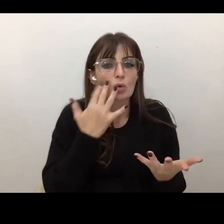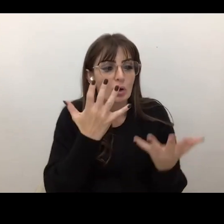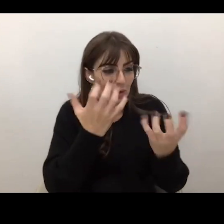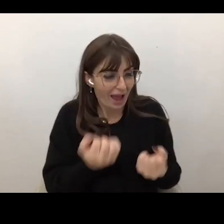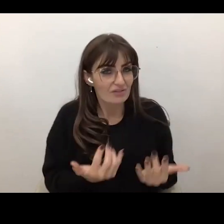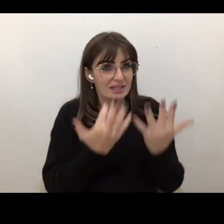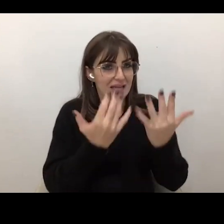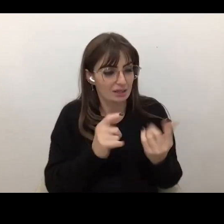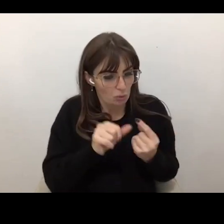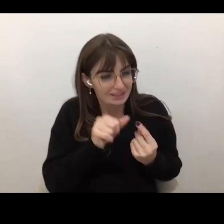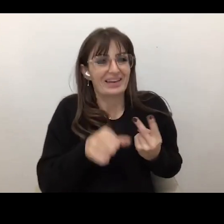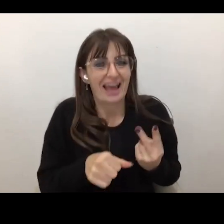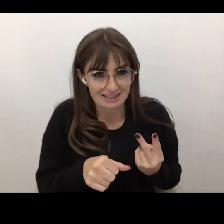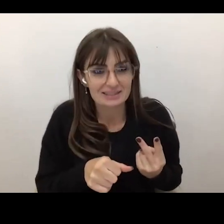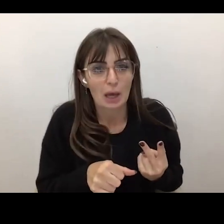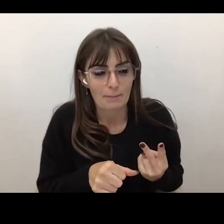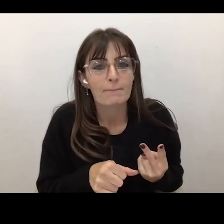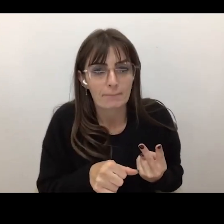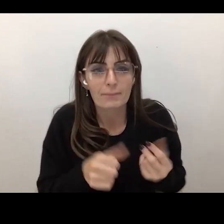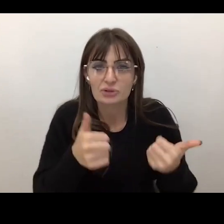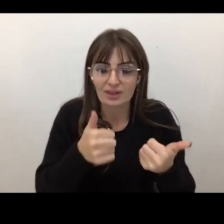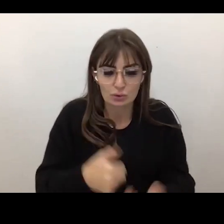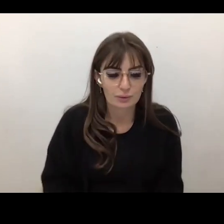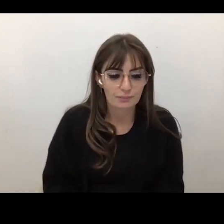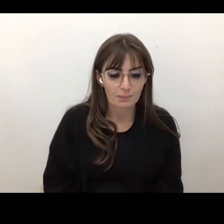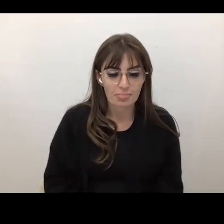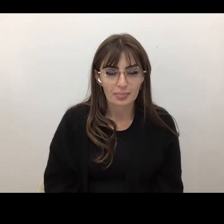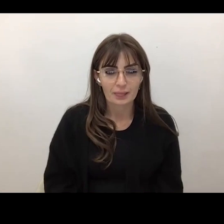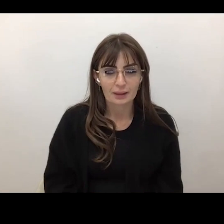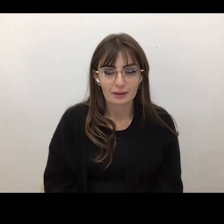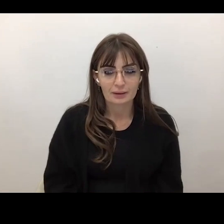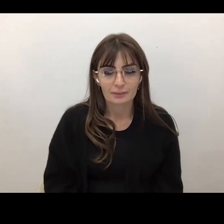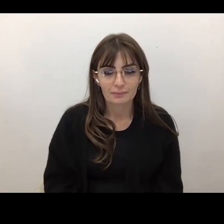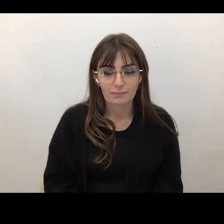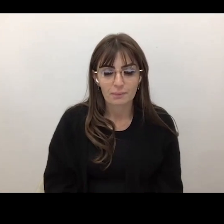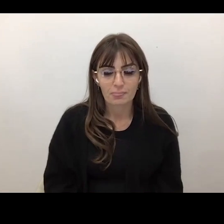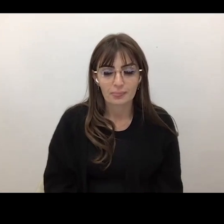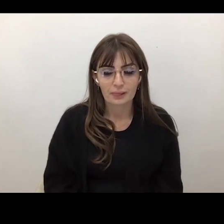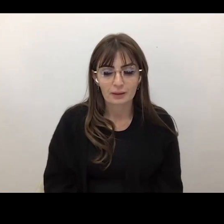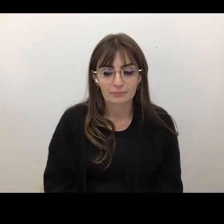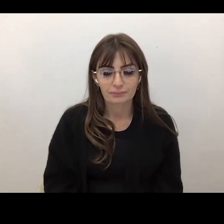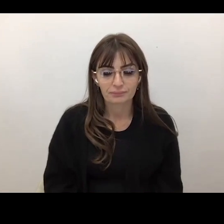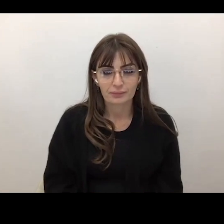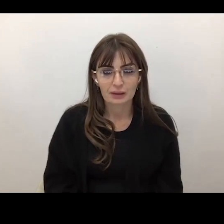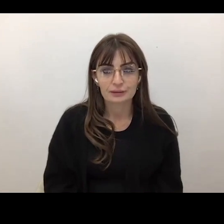what is the next step? That is helpful to me. Obviously government funding is